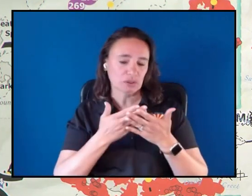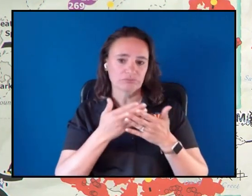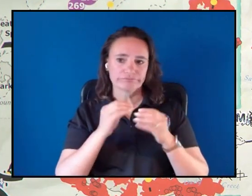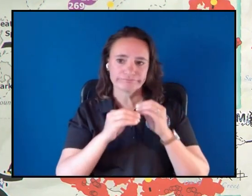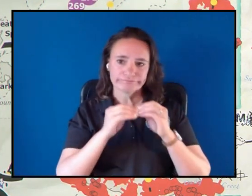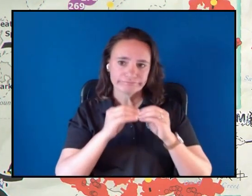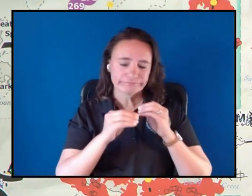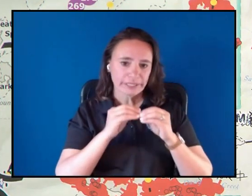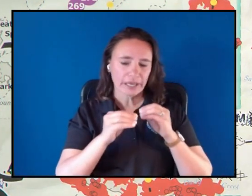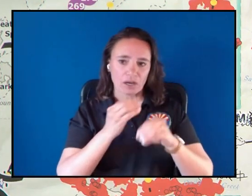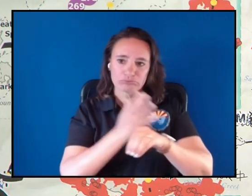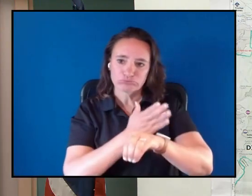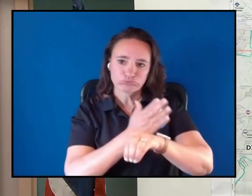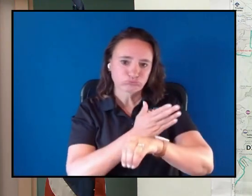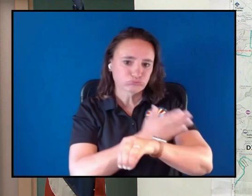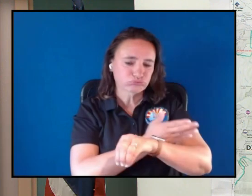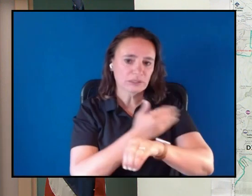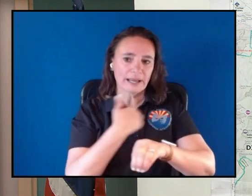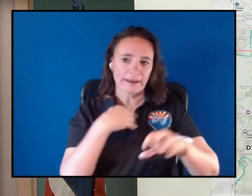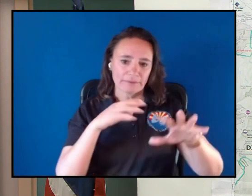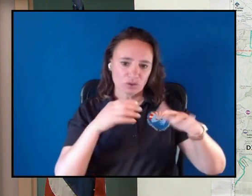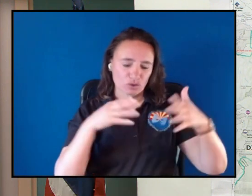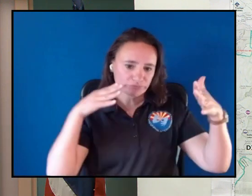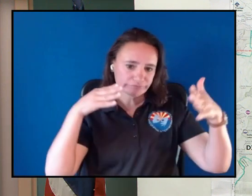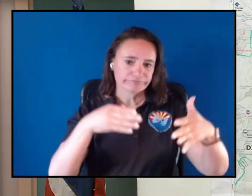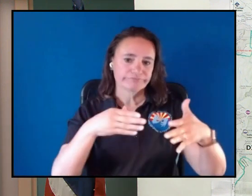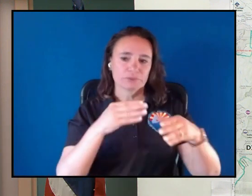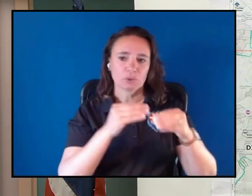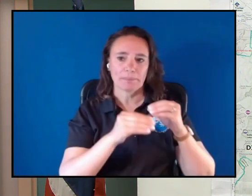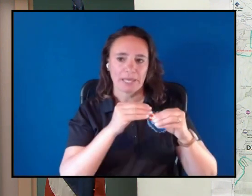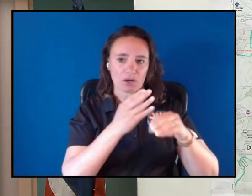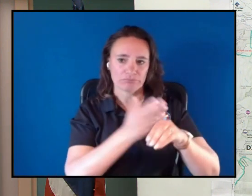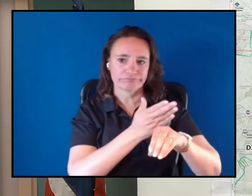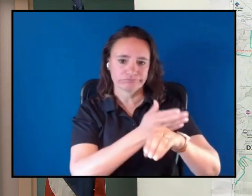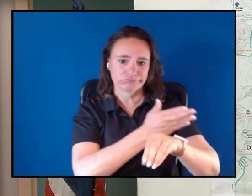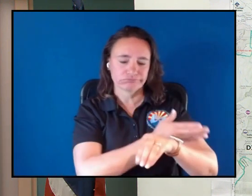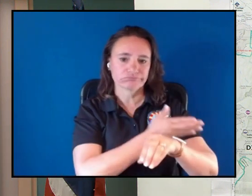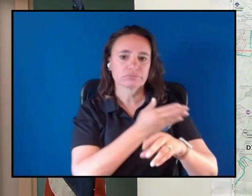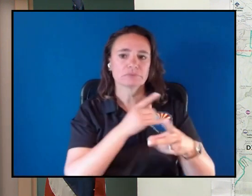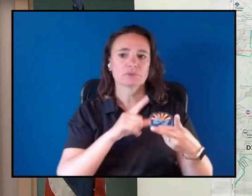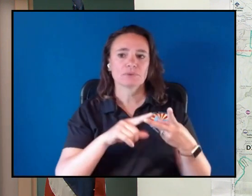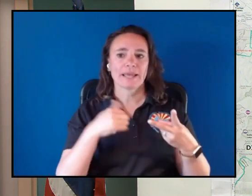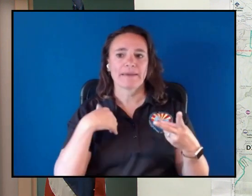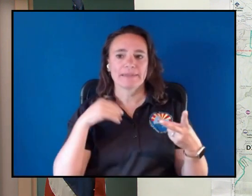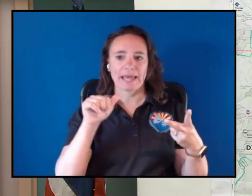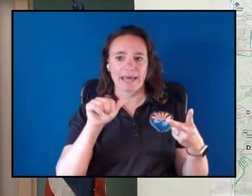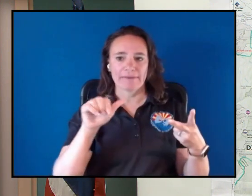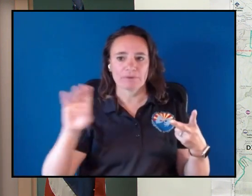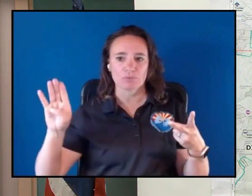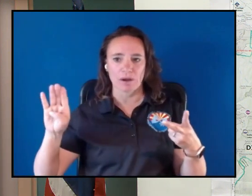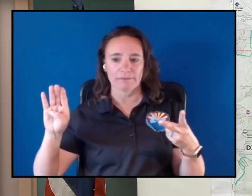So, we have a repair group in that area. We also have a what we're just calling the "Alpha Bravo" group and those folks are also